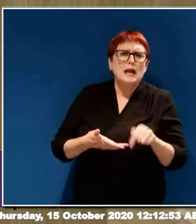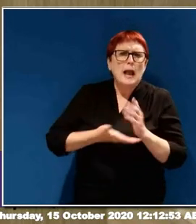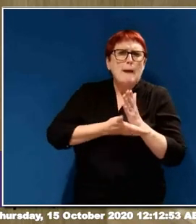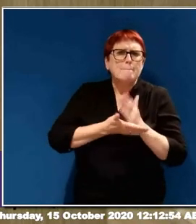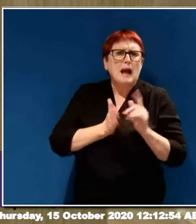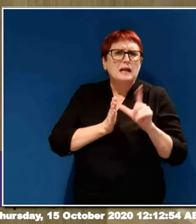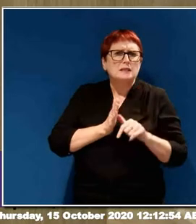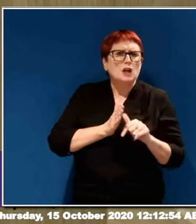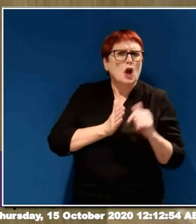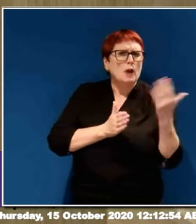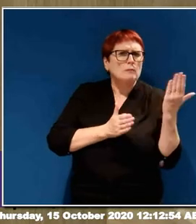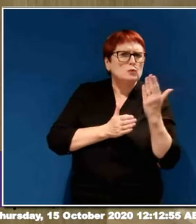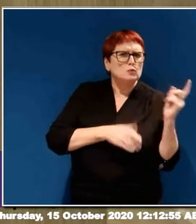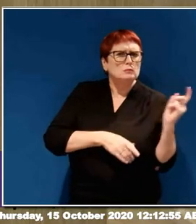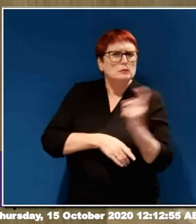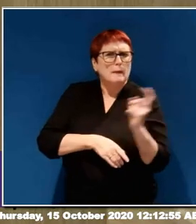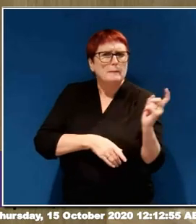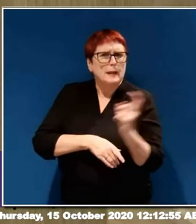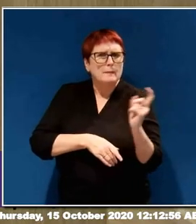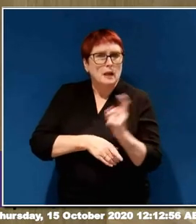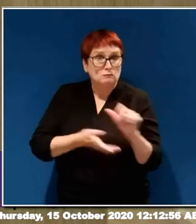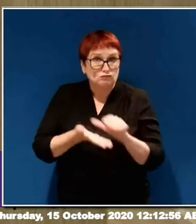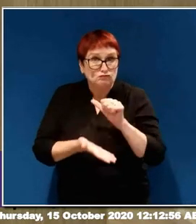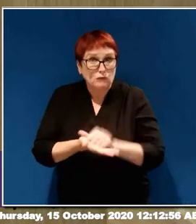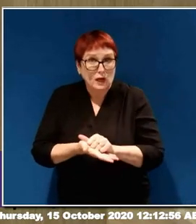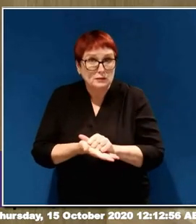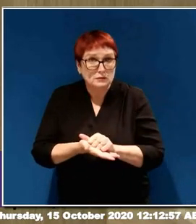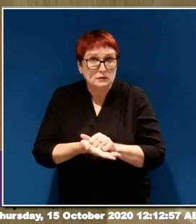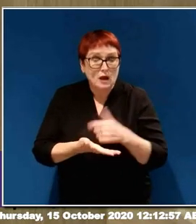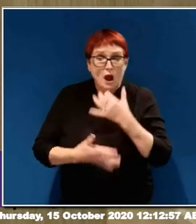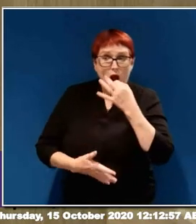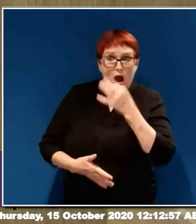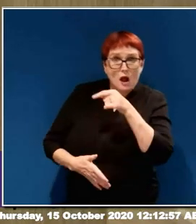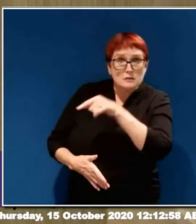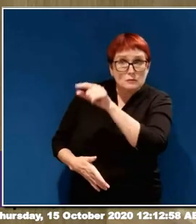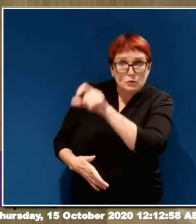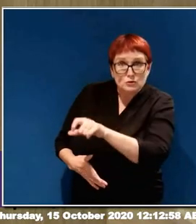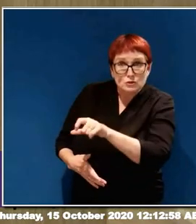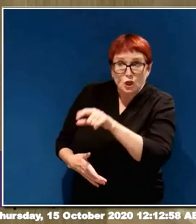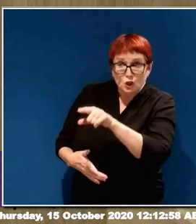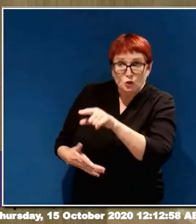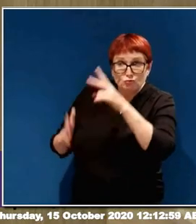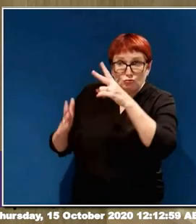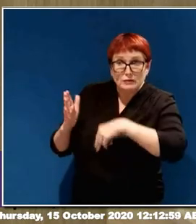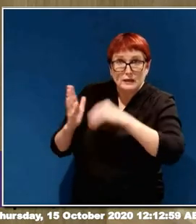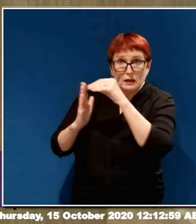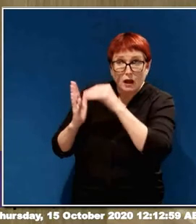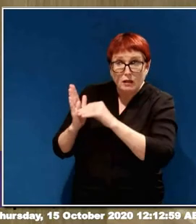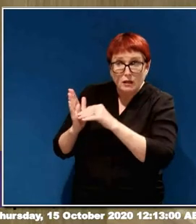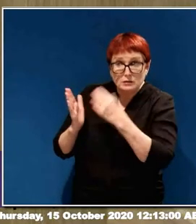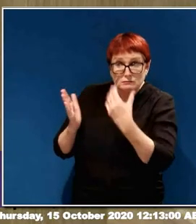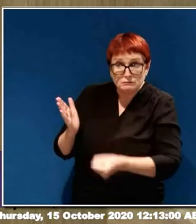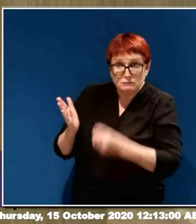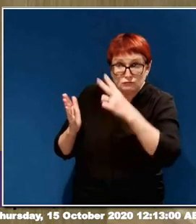And I asked "Have you accessed the guidelines? Are you using the plan?"